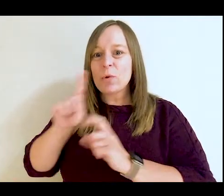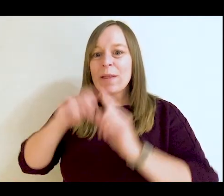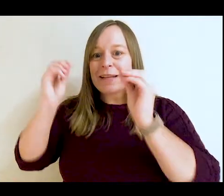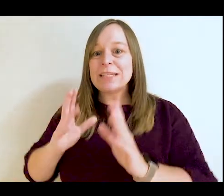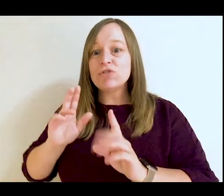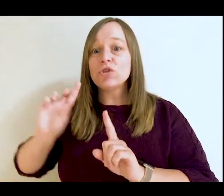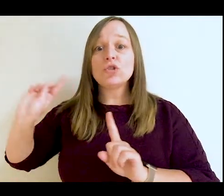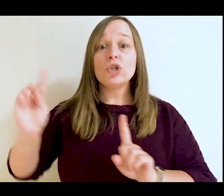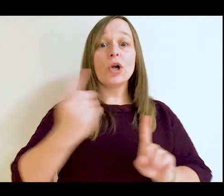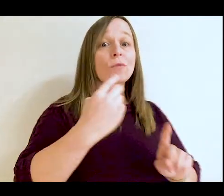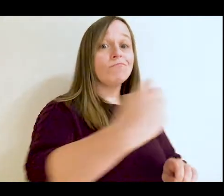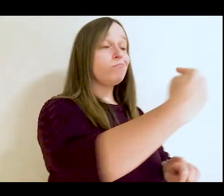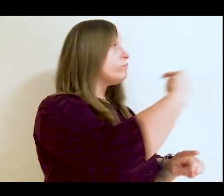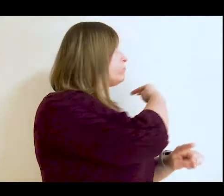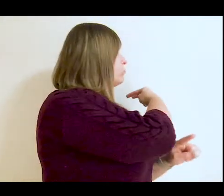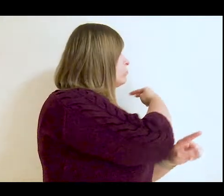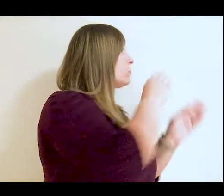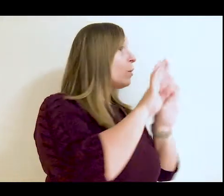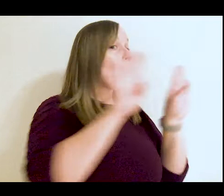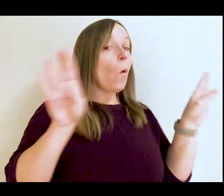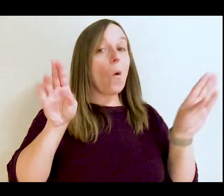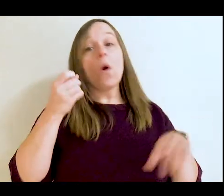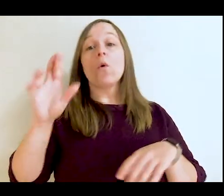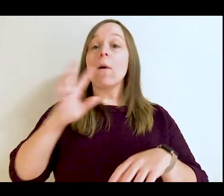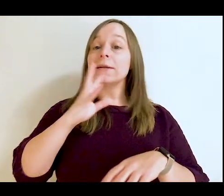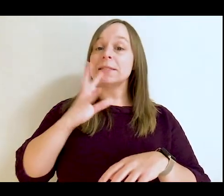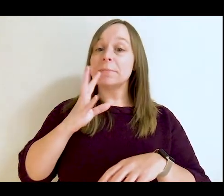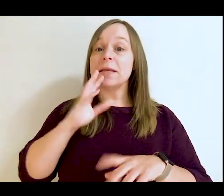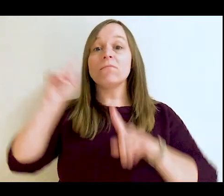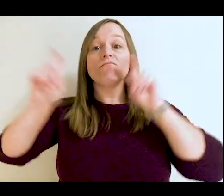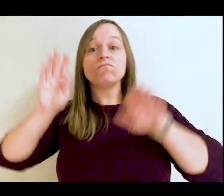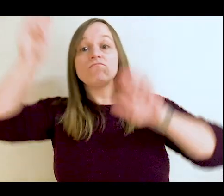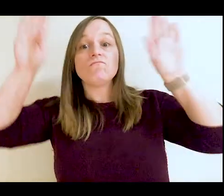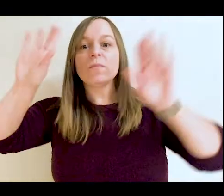reality, when teachers turn and face the board will speak and ask questions